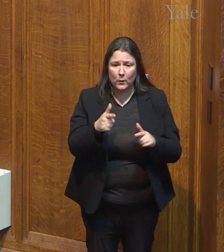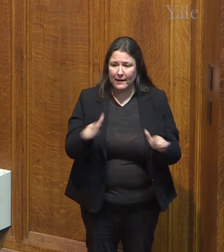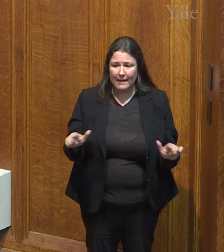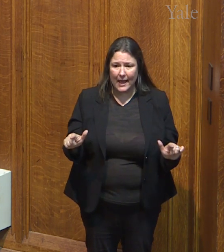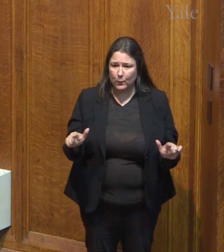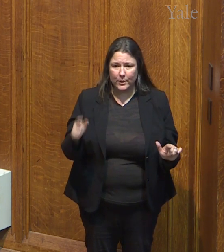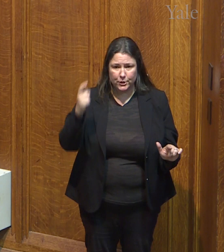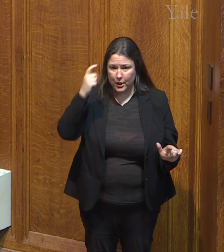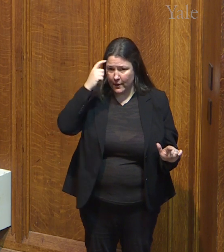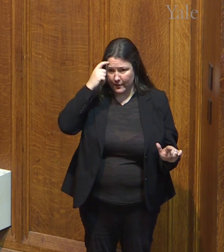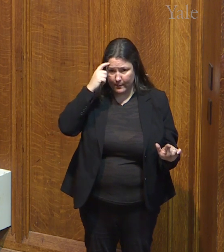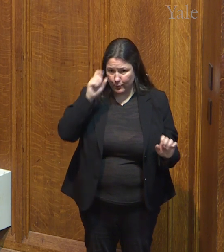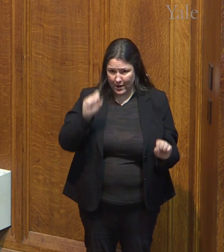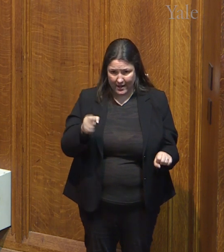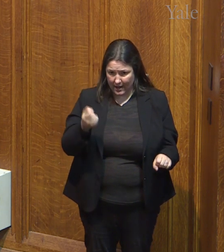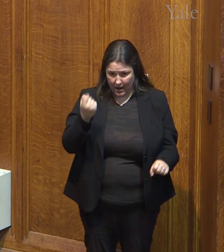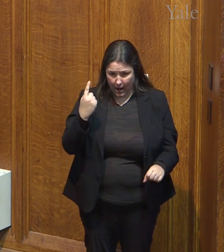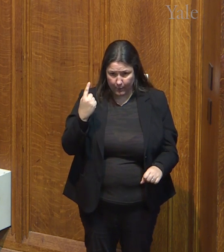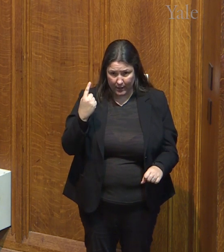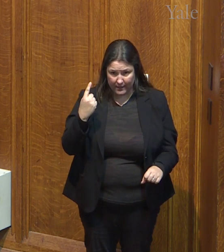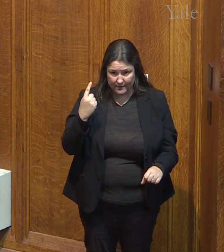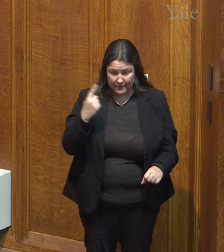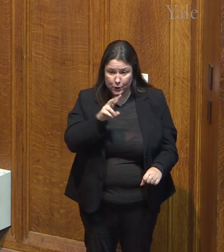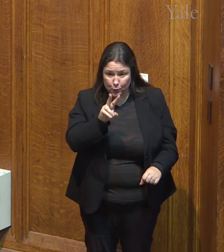the brain can comprehend, unquote.